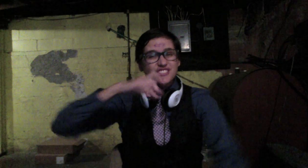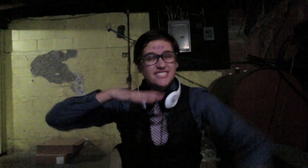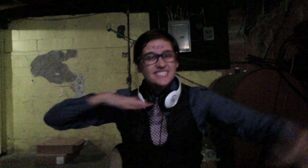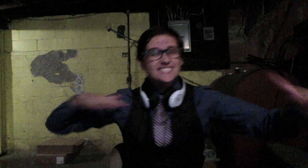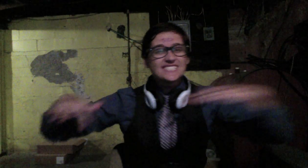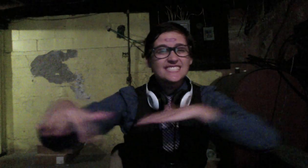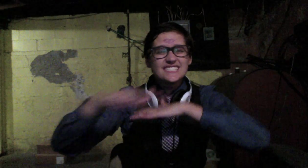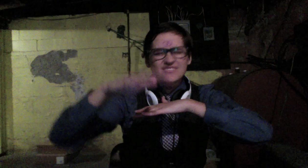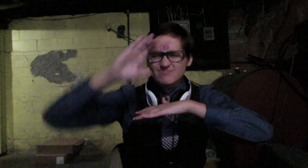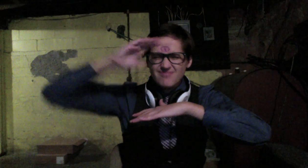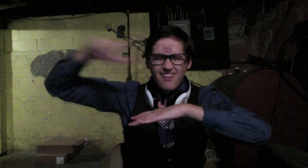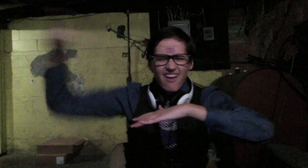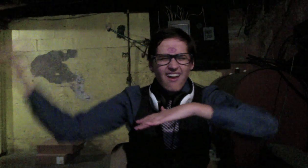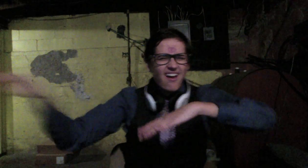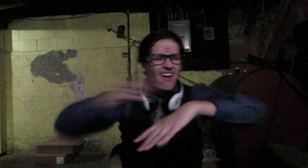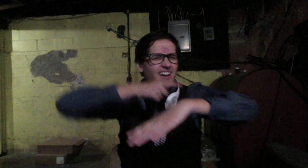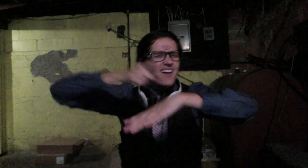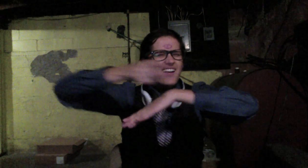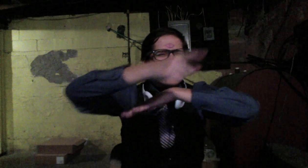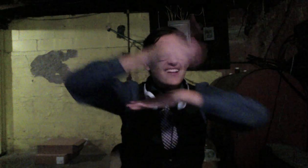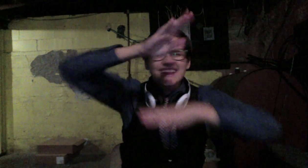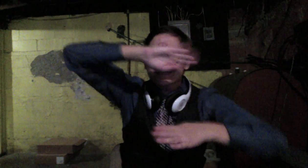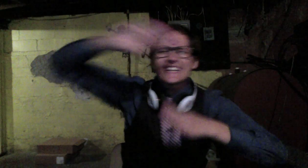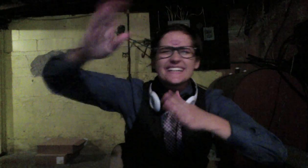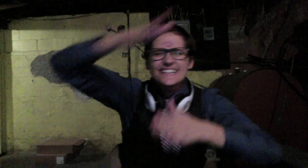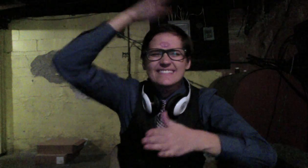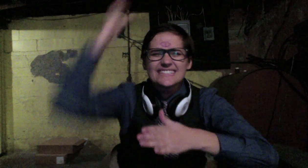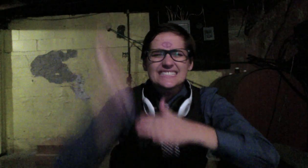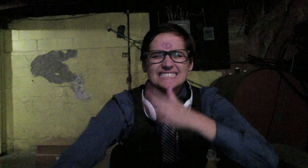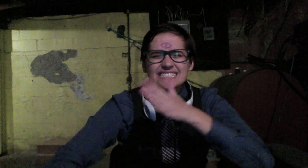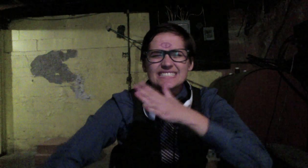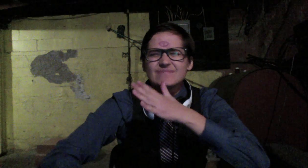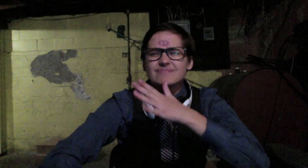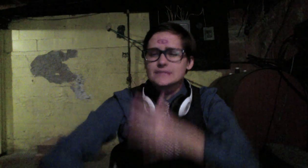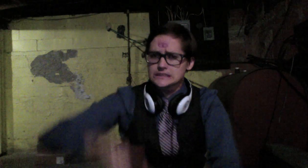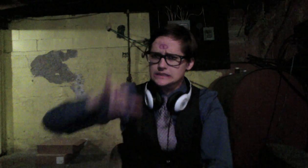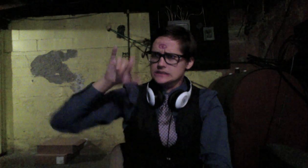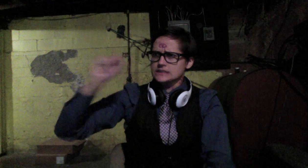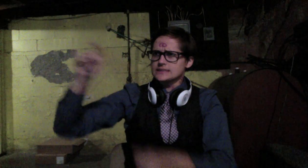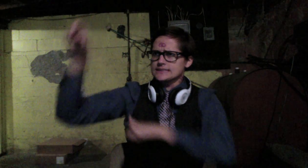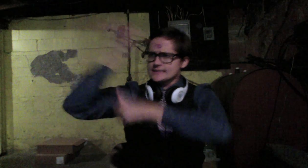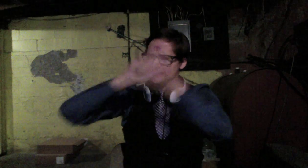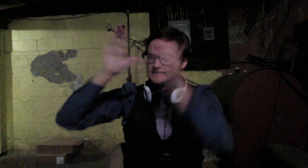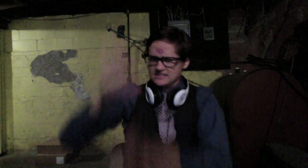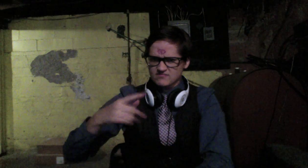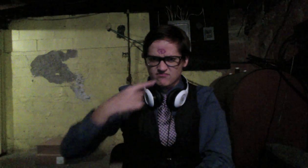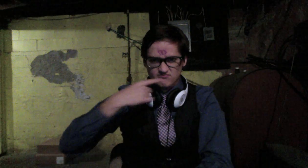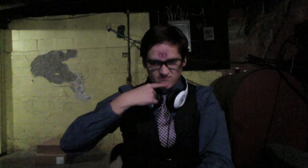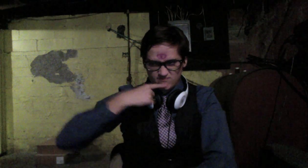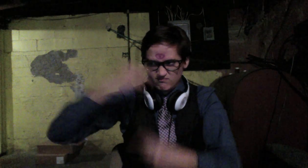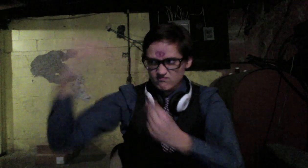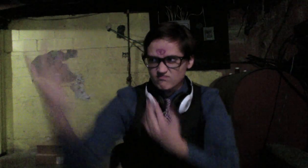THERE DESERT SEEM ALL FAR NEVER END Y-E-T THESE SCIENTIST SAID INFORM